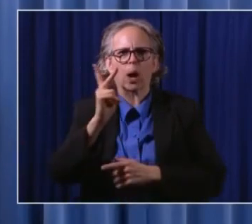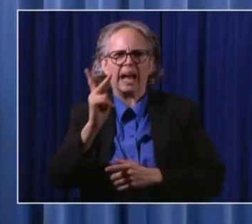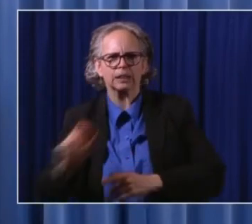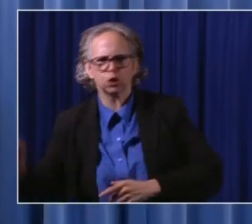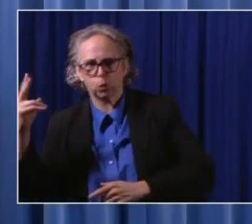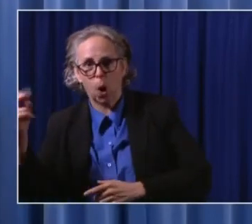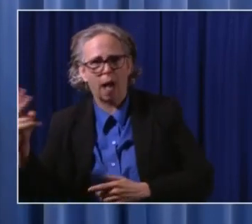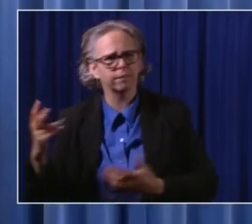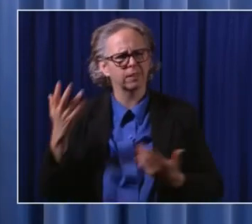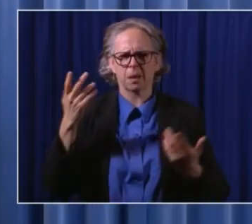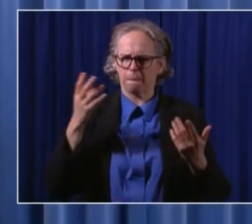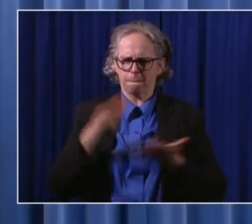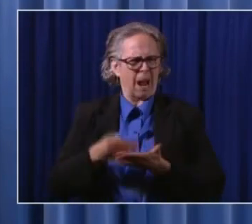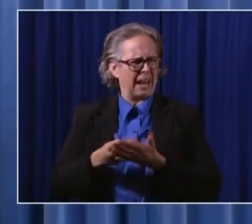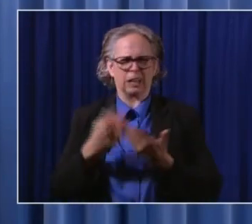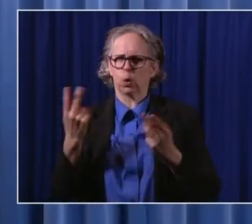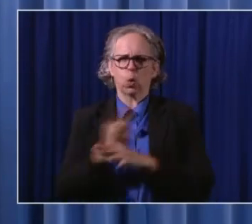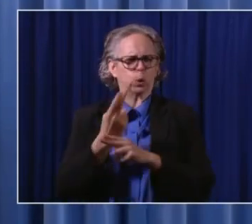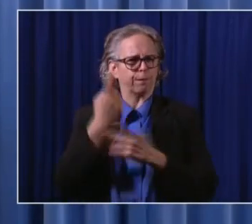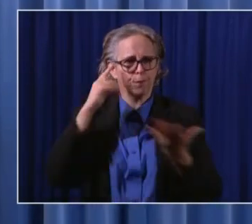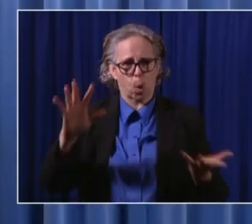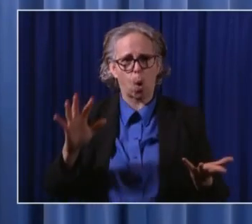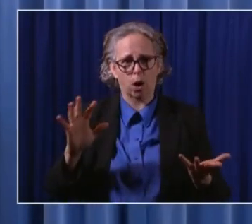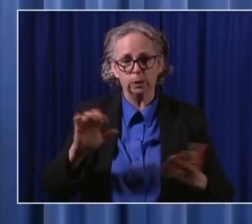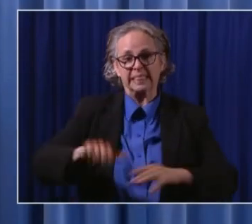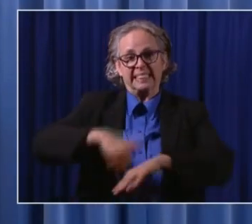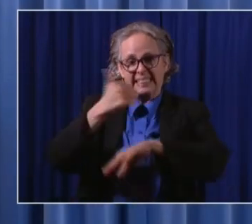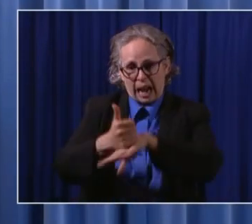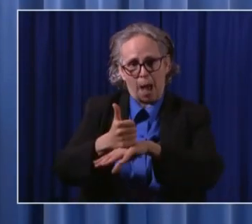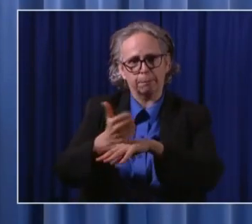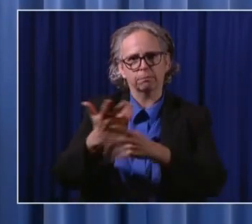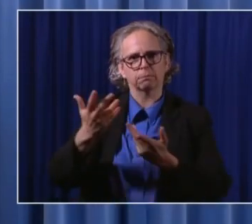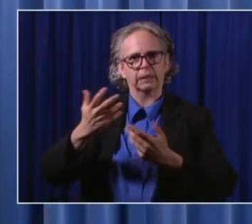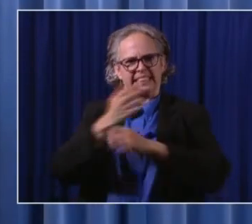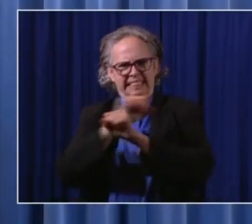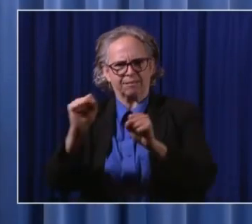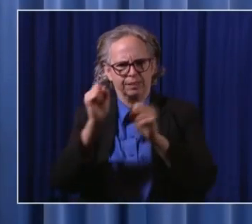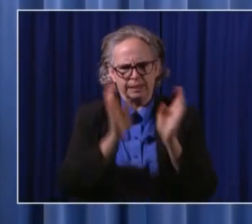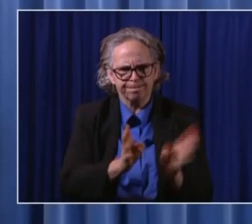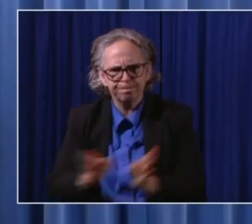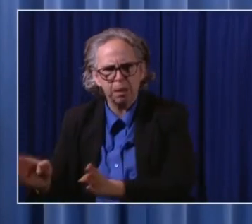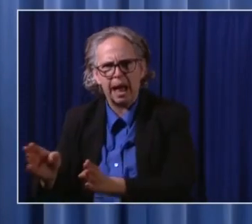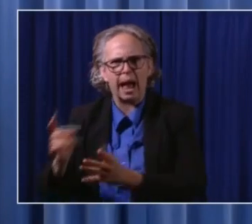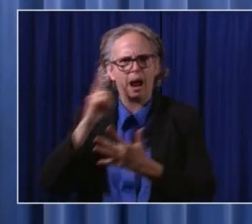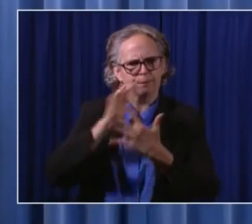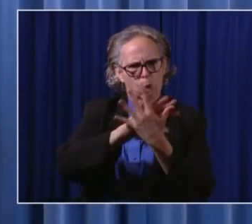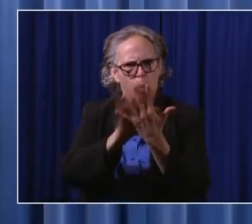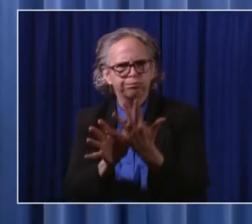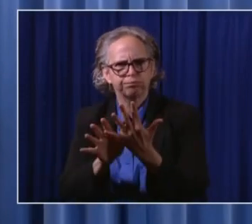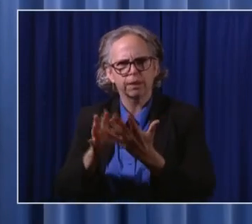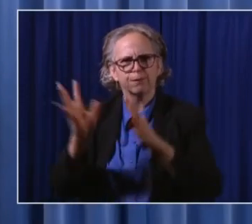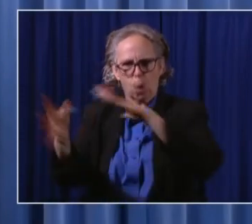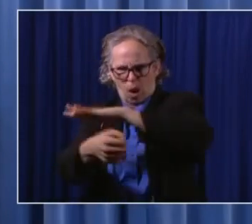EDUCATION AND 100 MILLION FOR K- FROM THE CORONAVIRUS RELIEF FUND TO HELP MEET THESE INCREASING COSTS.